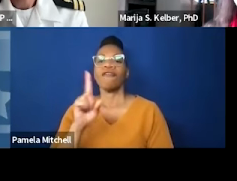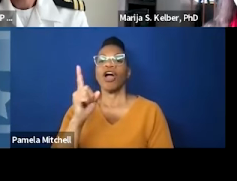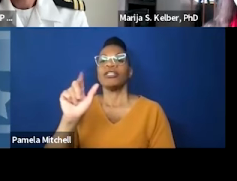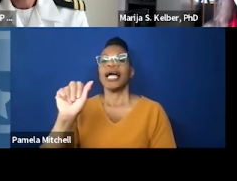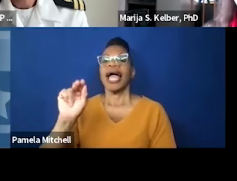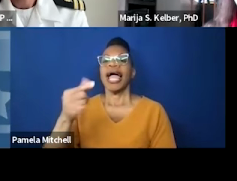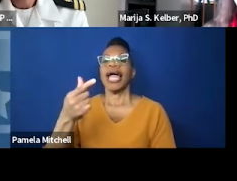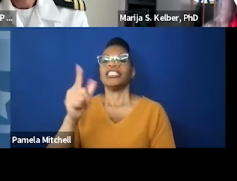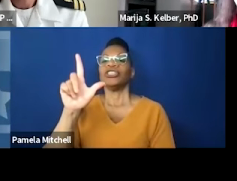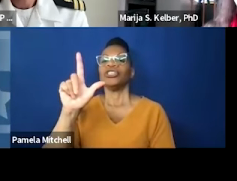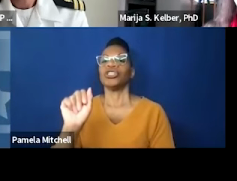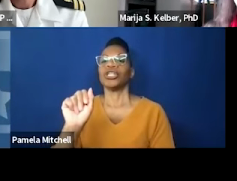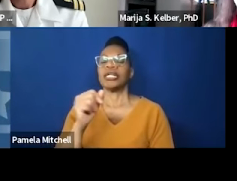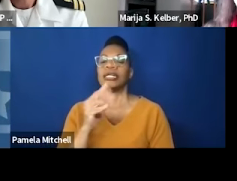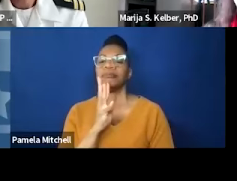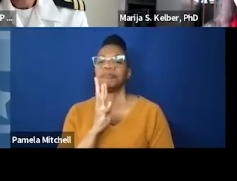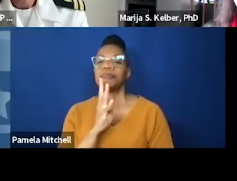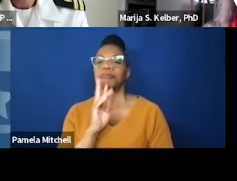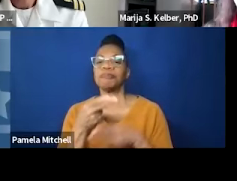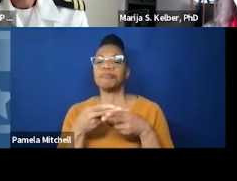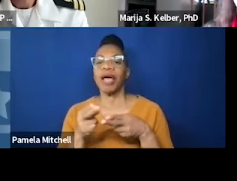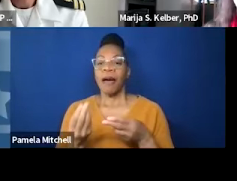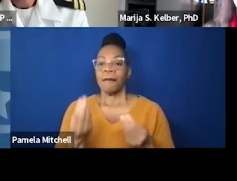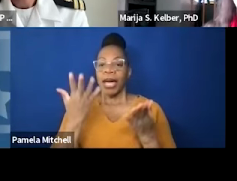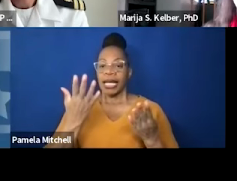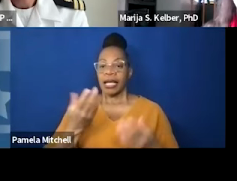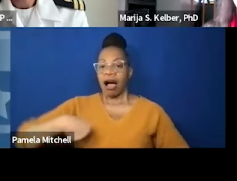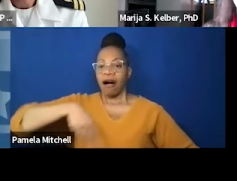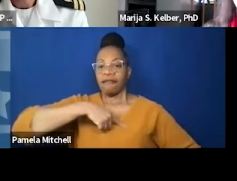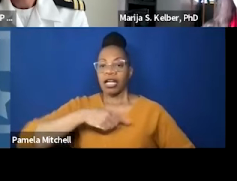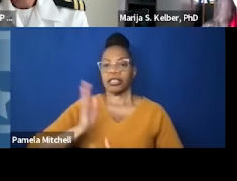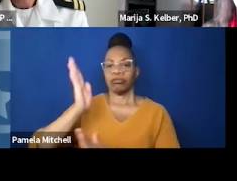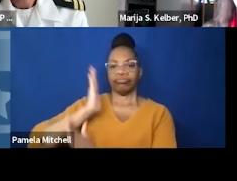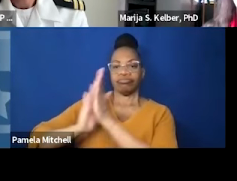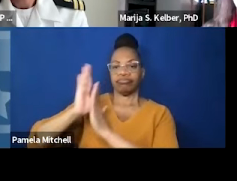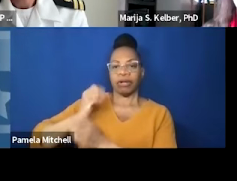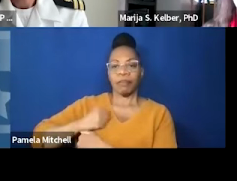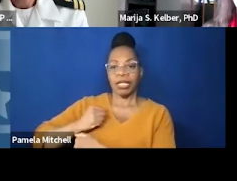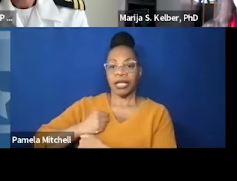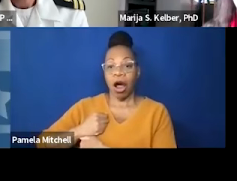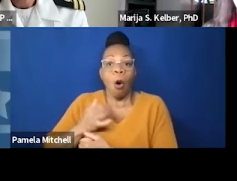as my colleagues mentioned, a number of us are former military or current military.